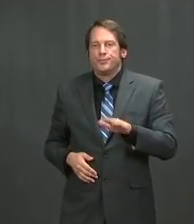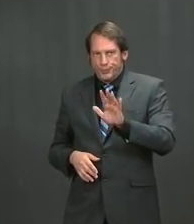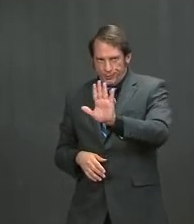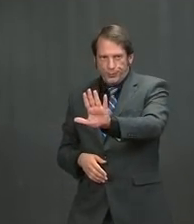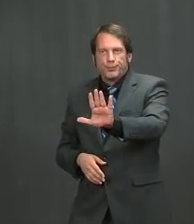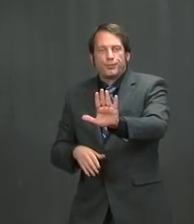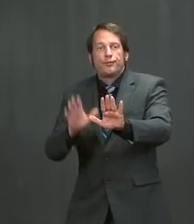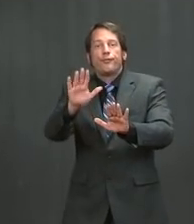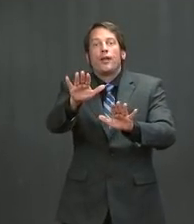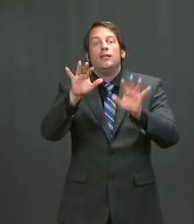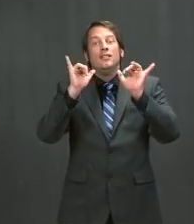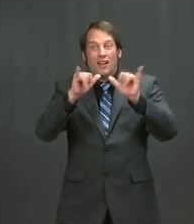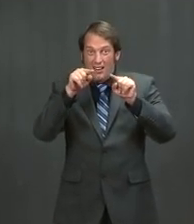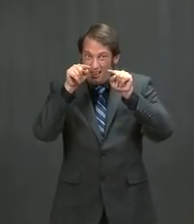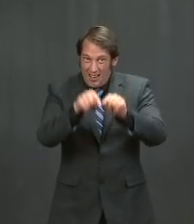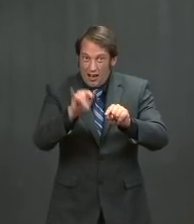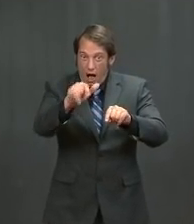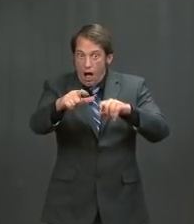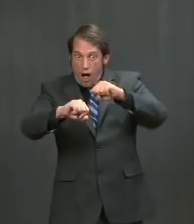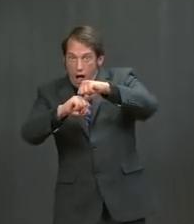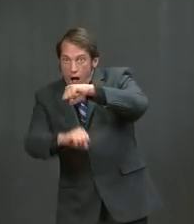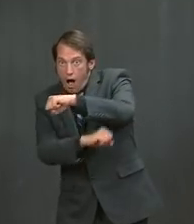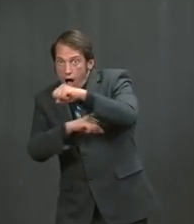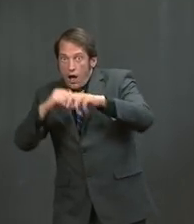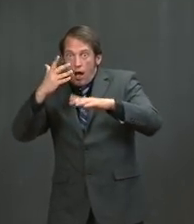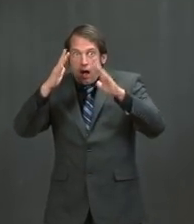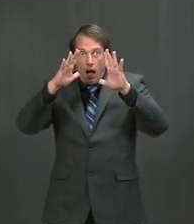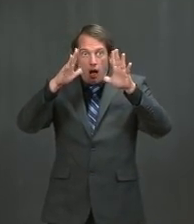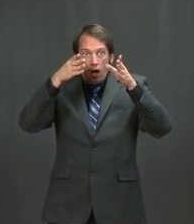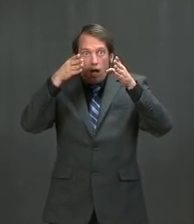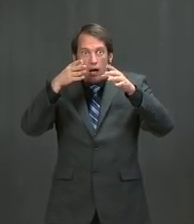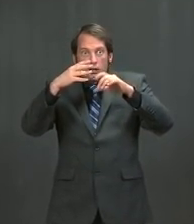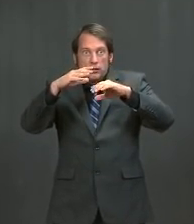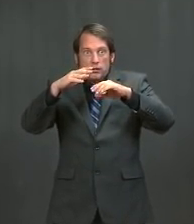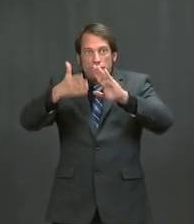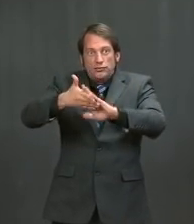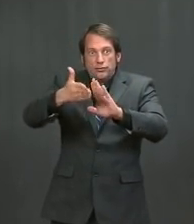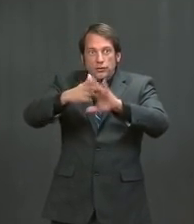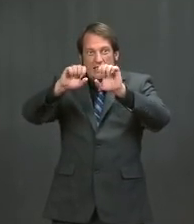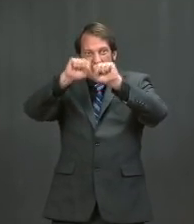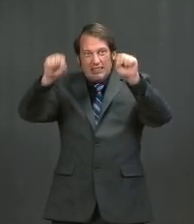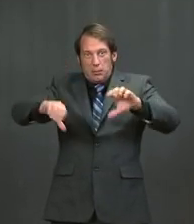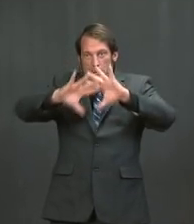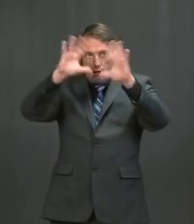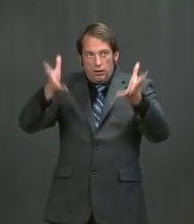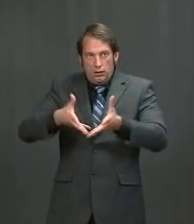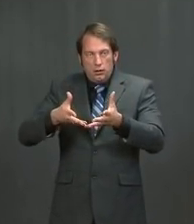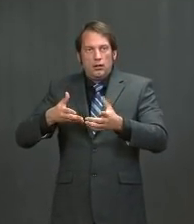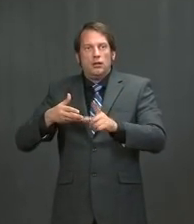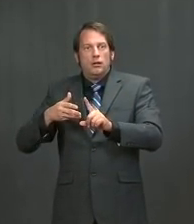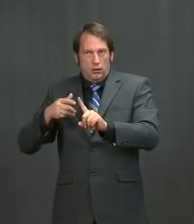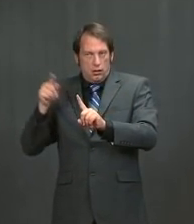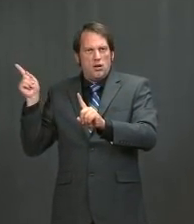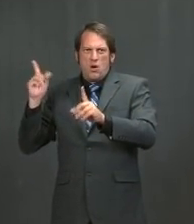let me say that some Republicans -- who have been vocal -- think investing in water systems and replacing pipes so Americans